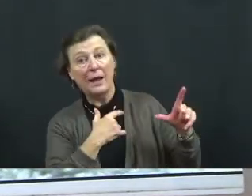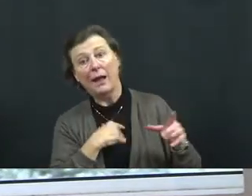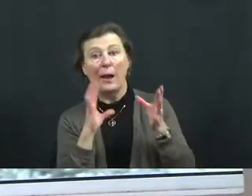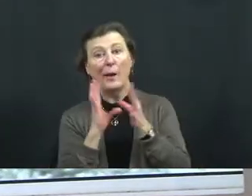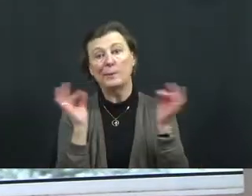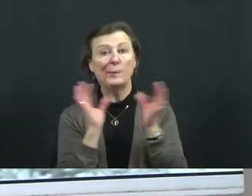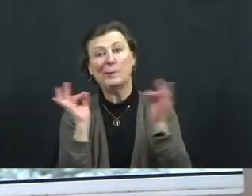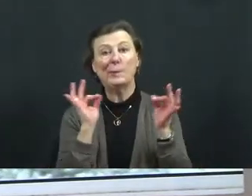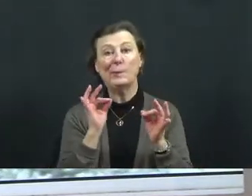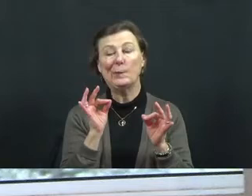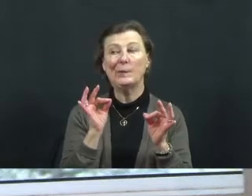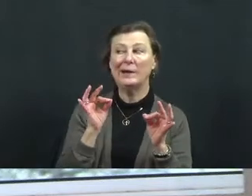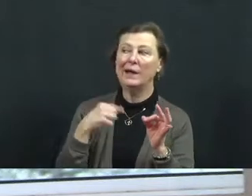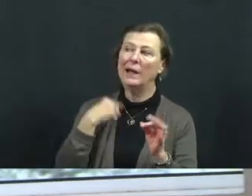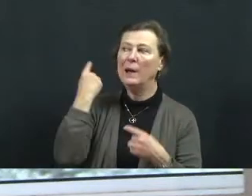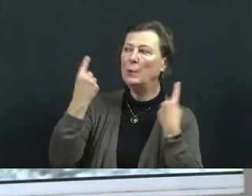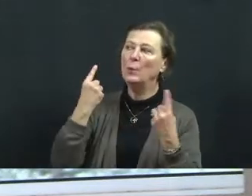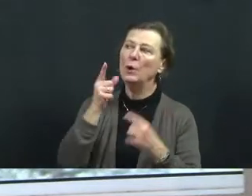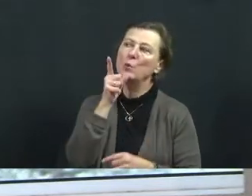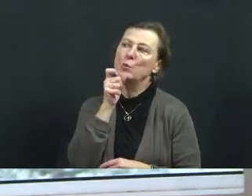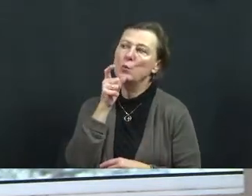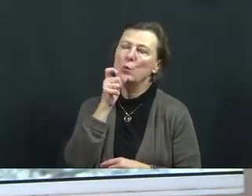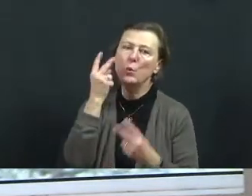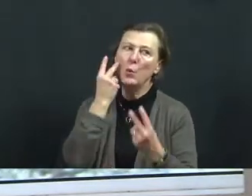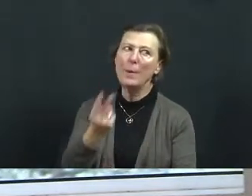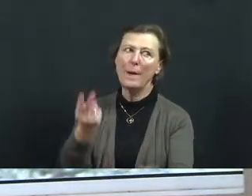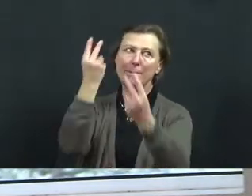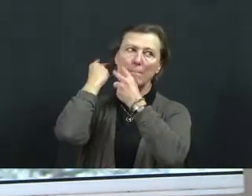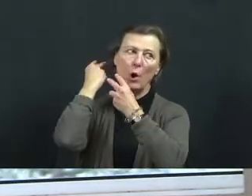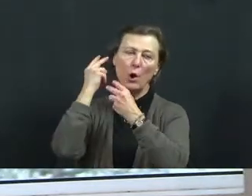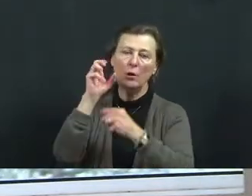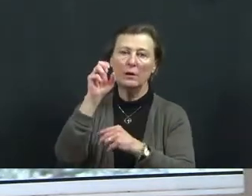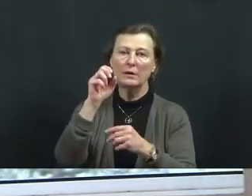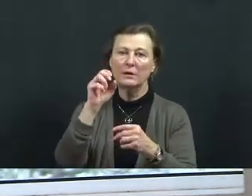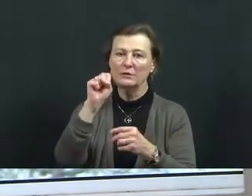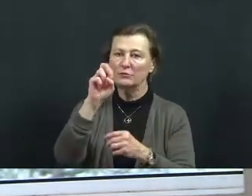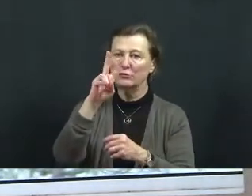And I said, “Well I wonder whose memorial service slide show this one is going to show